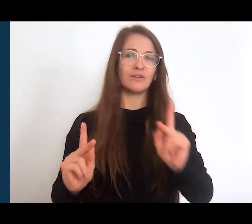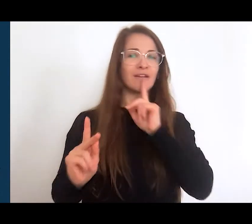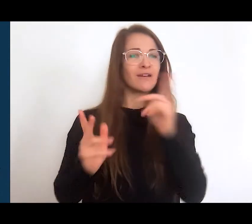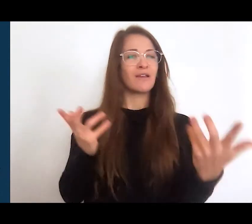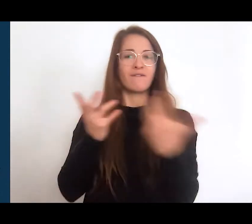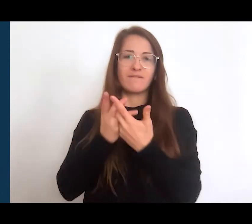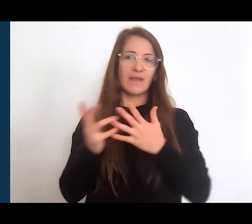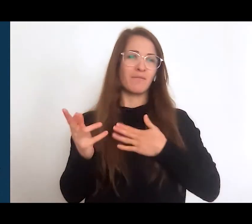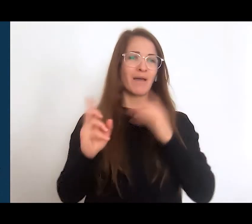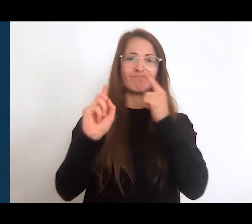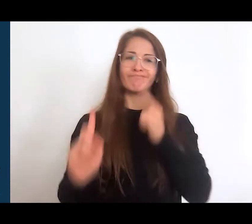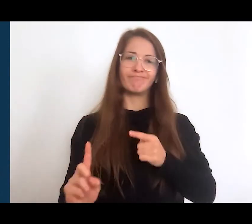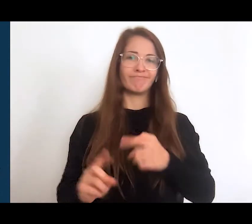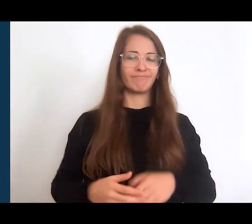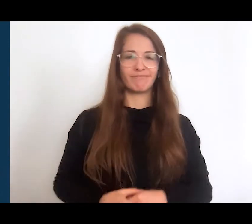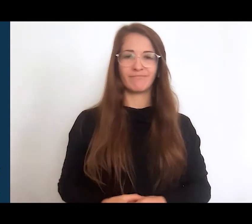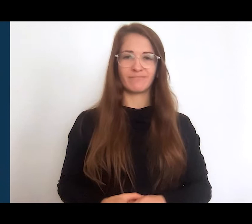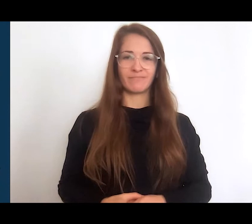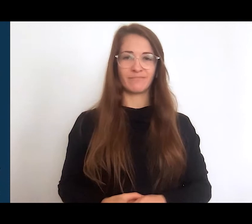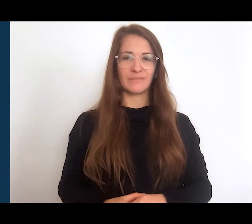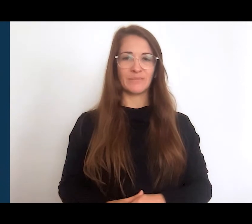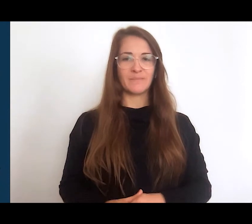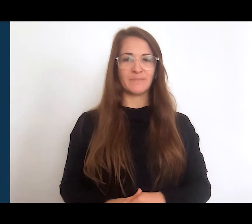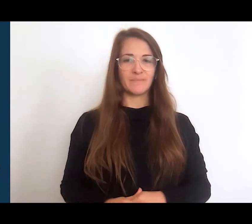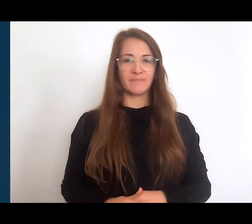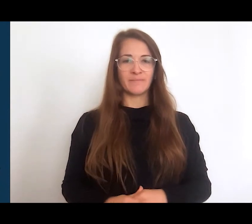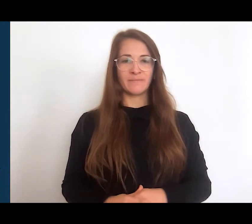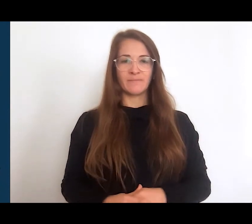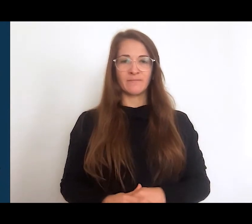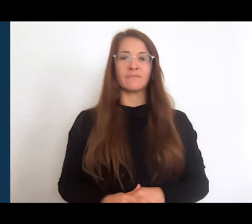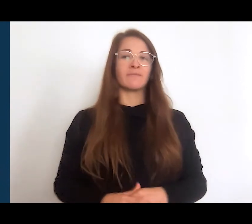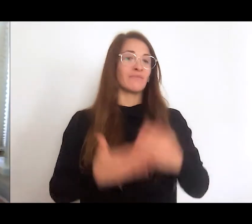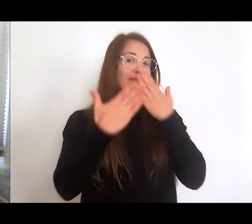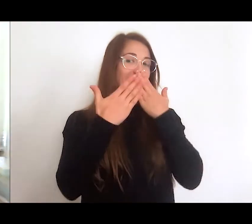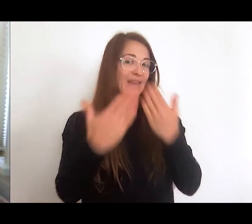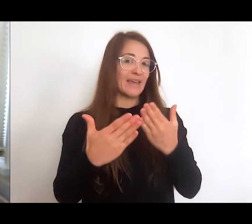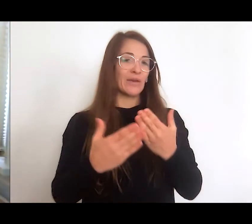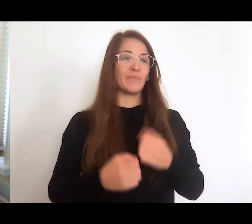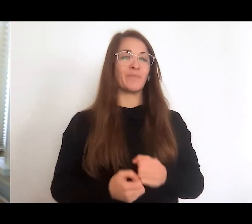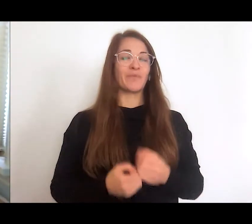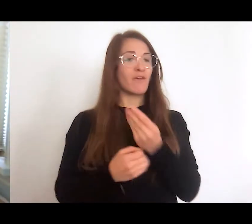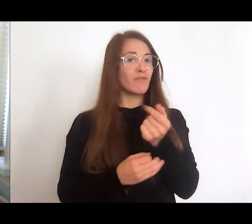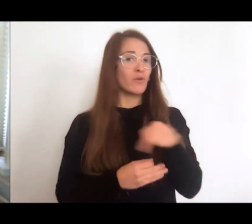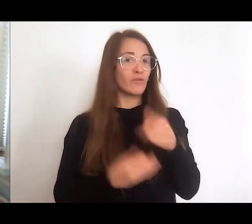JUST A GREAT OPPORTUNITY AND FITS INTO WHAT I WAS LOOKING TO DO. GREAT. THANK YOU.